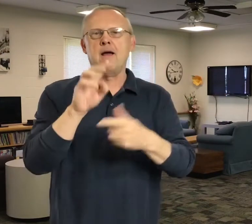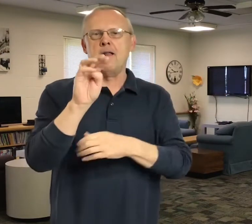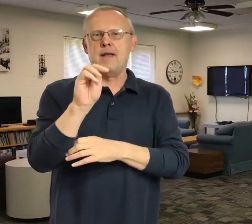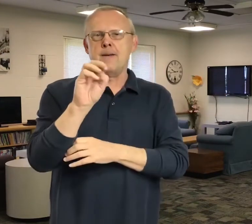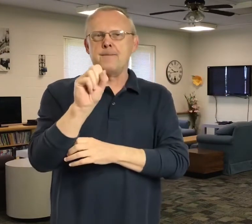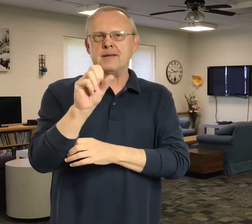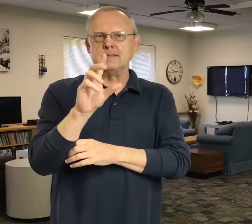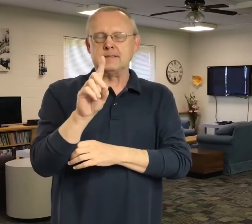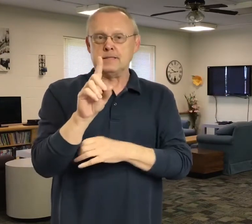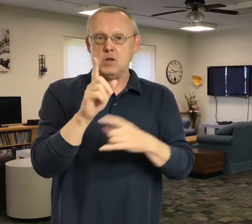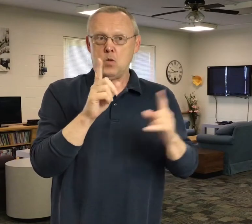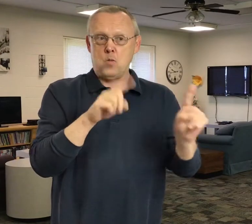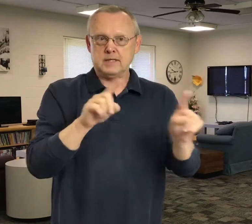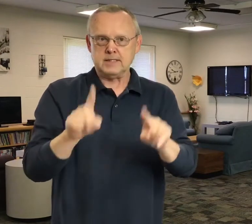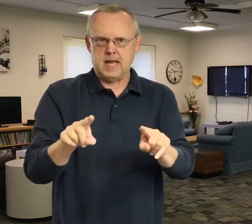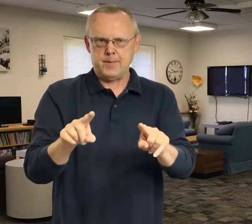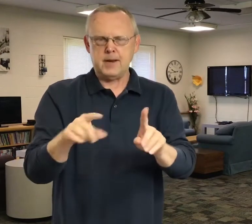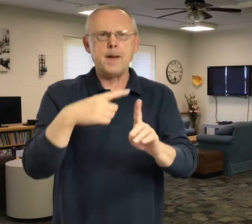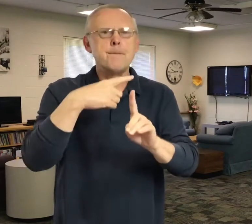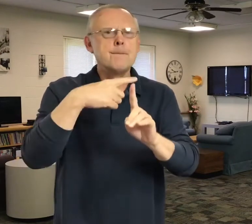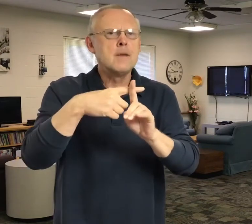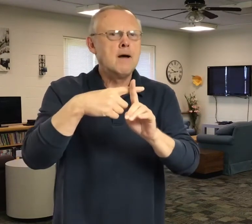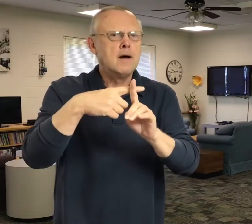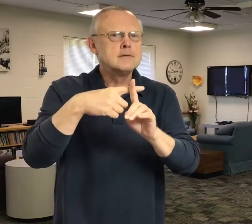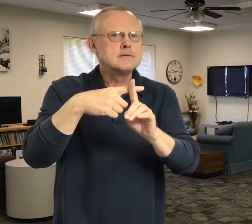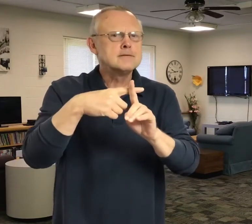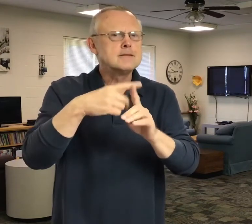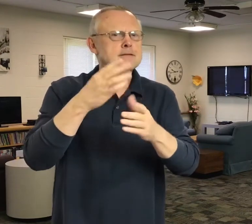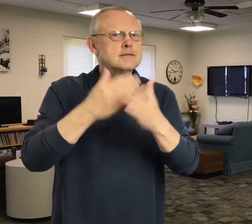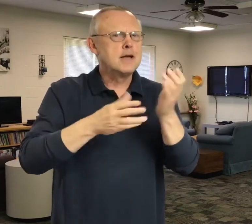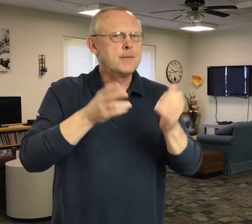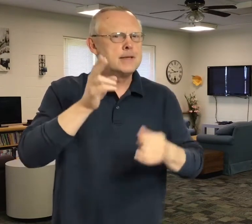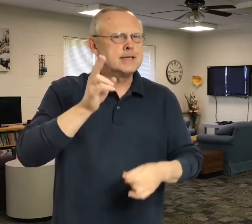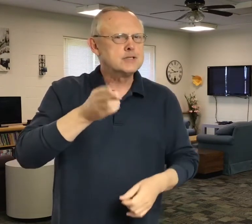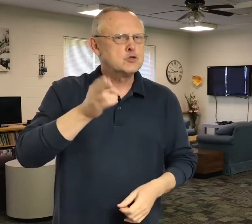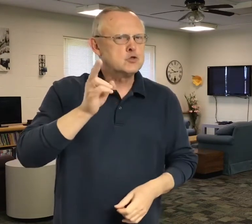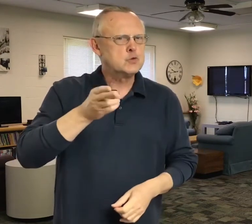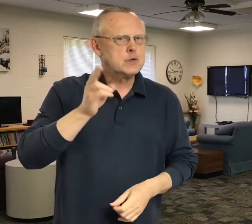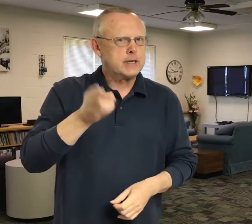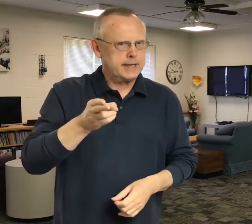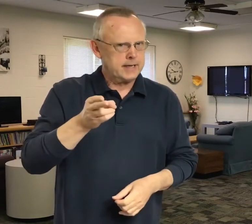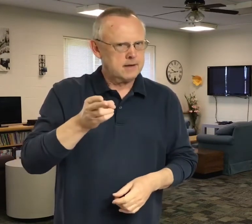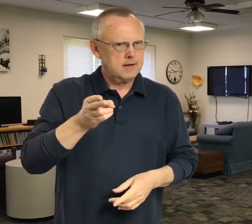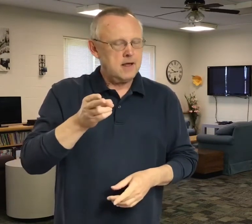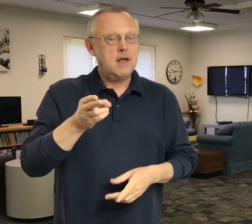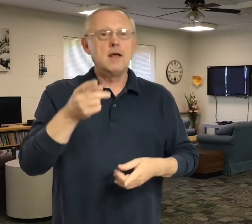I want to share with you information about current events at MSD,